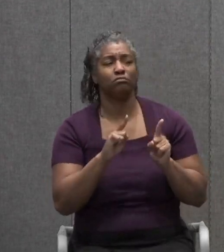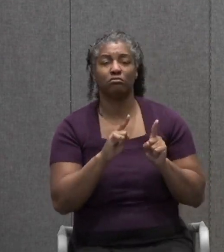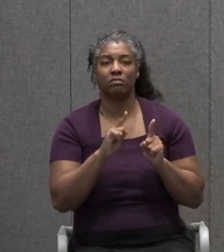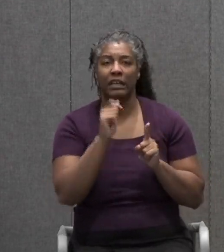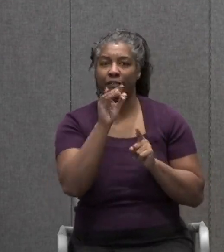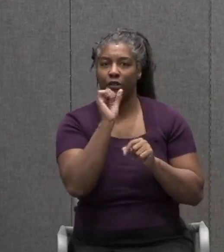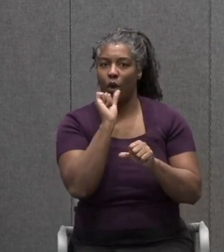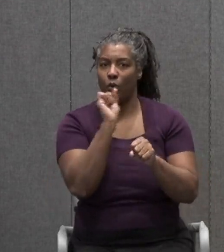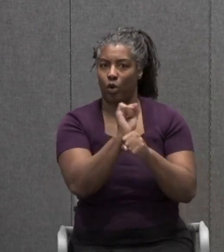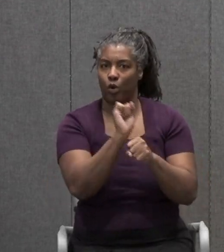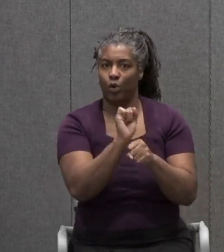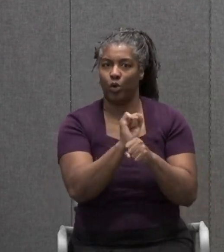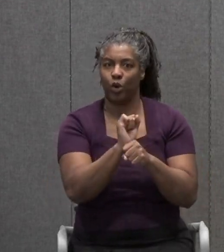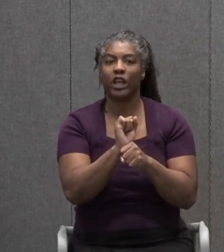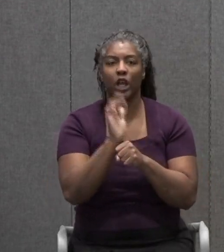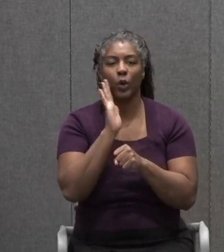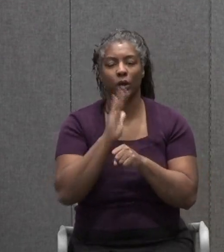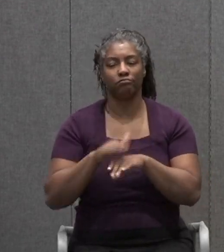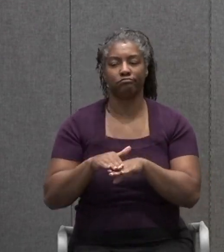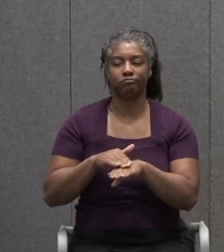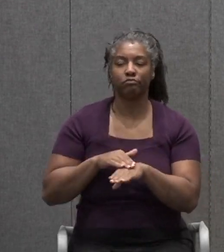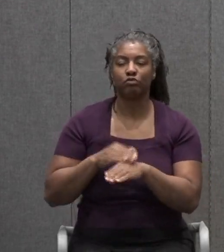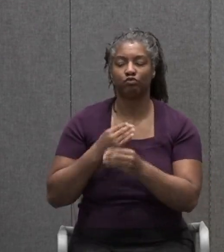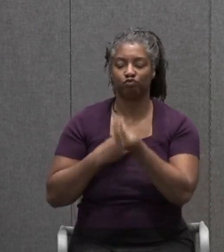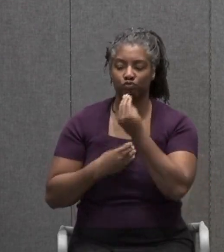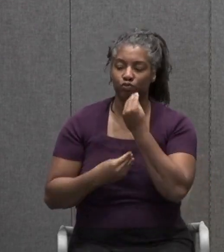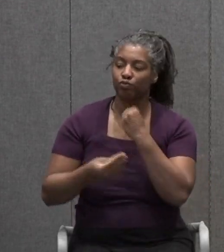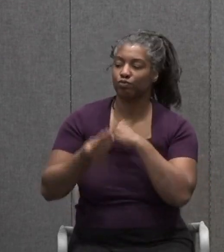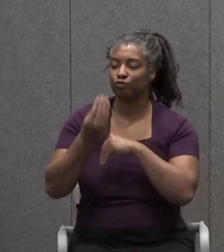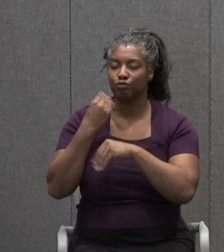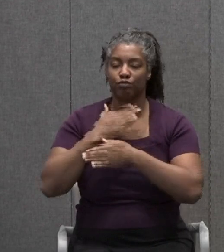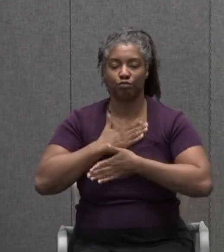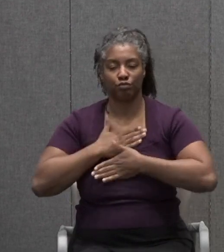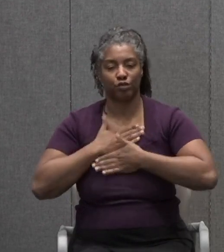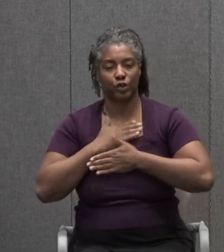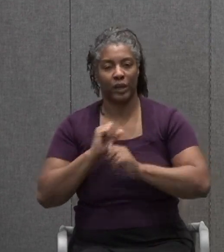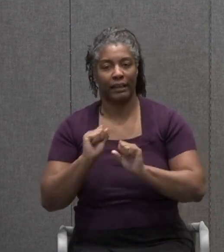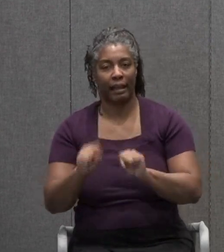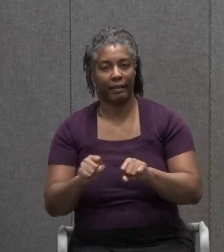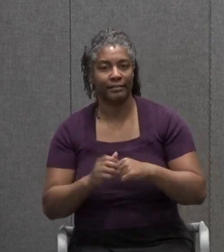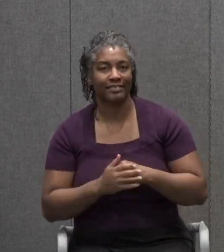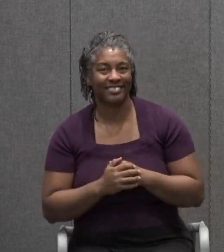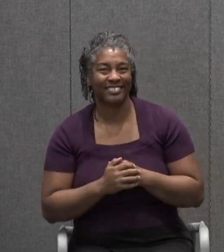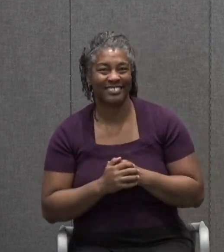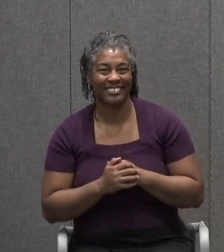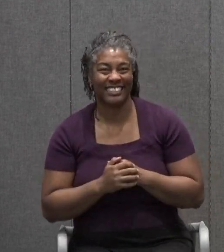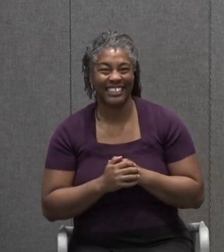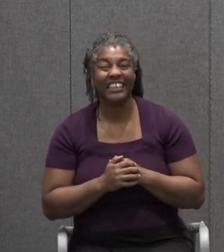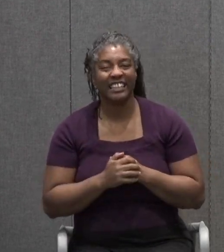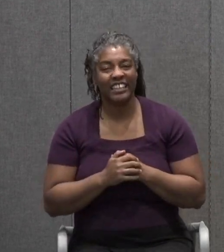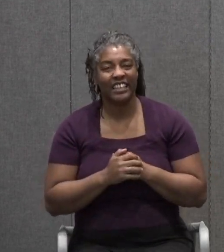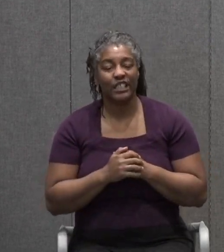So this is a way for us to identify all the different senses, the five senses that we use